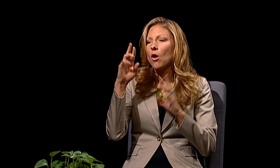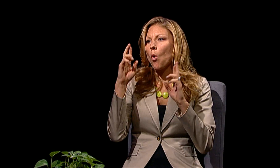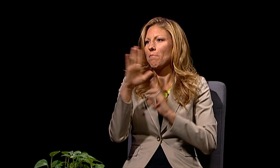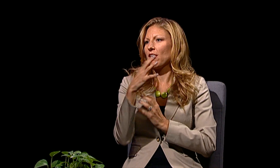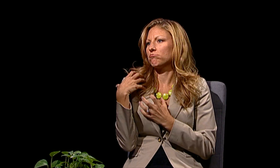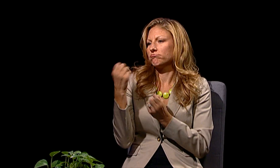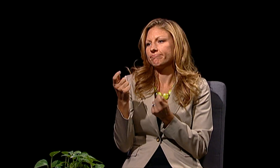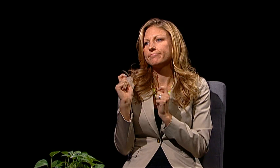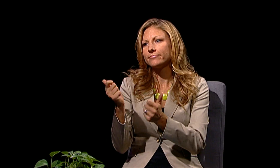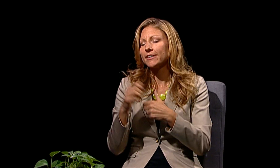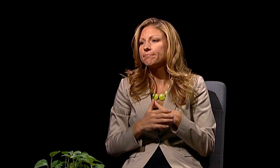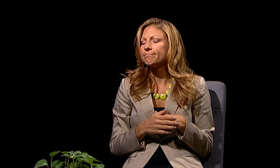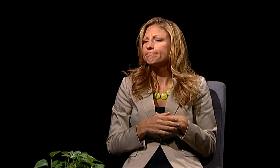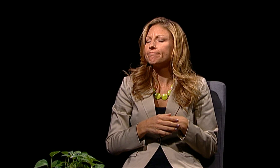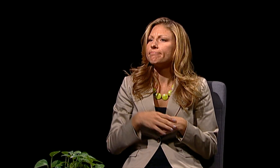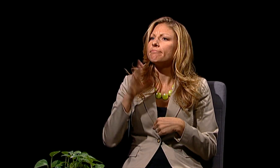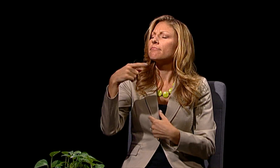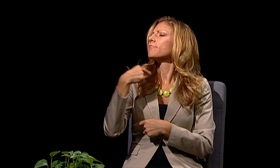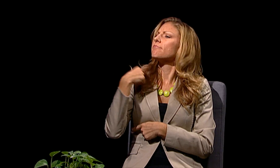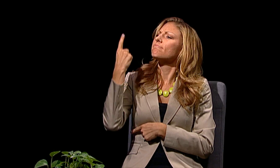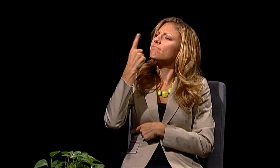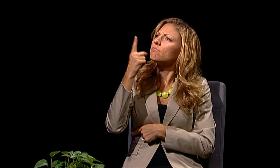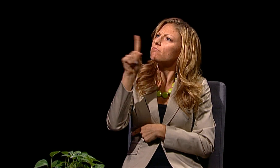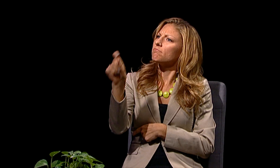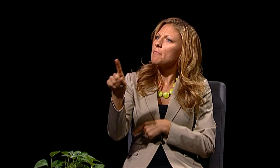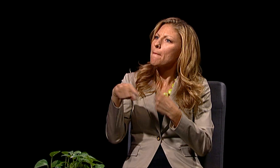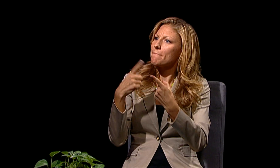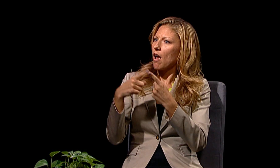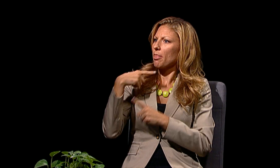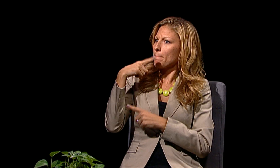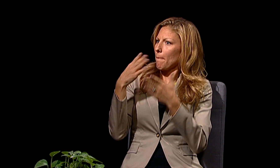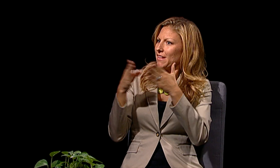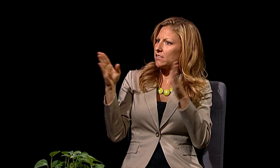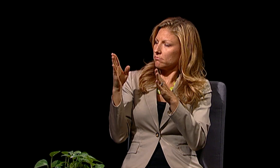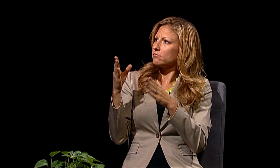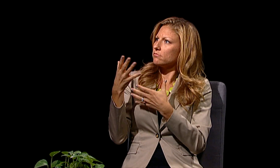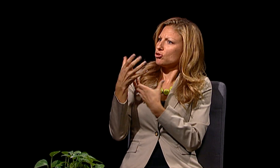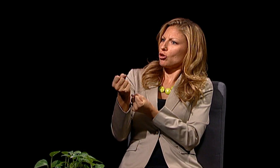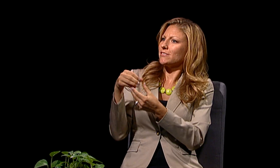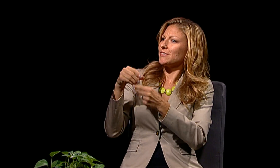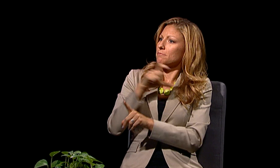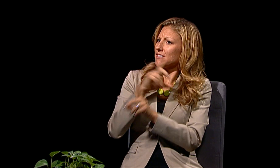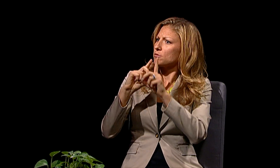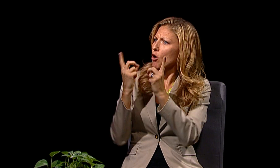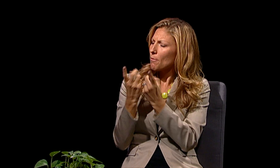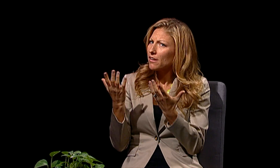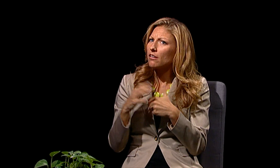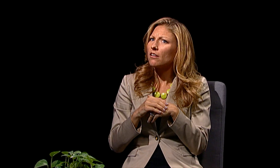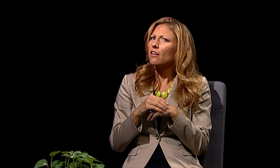I'M REALLY SORRY TO HEAR THAT. WE'RE HOPING THAT EVERYONE RECOVERS QUICKLY. ALSO I WANT TO ASK A LITTLE BIT ABOUT THE TRUST